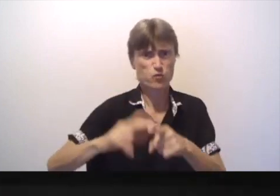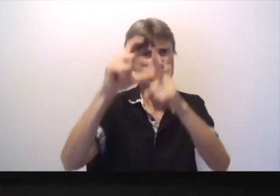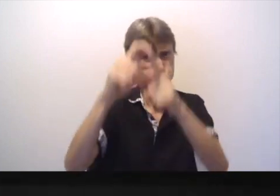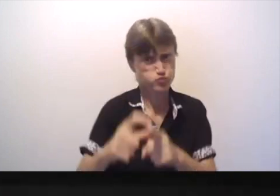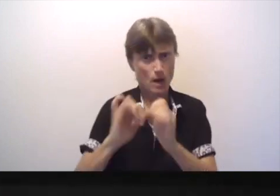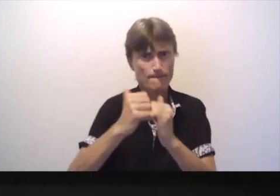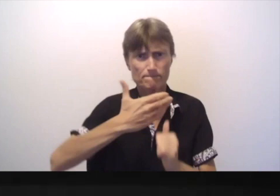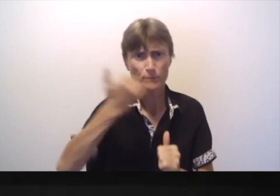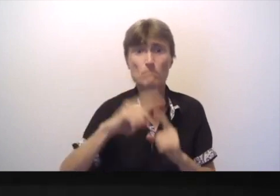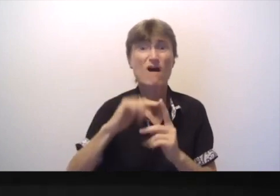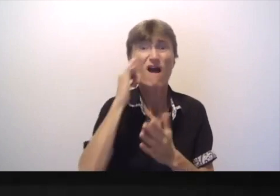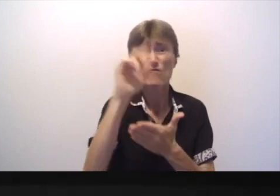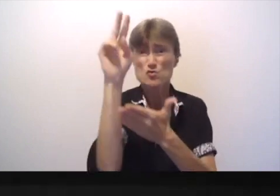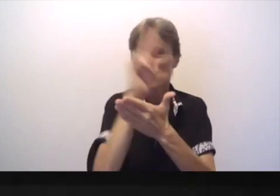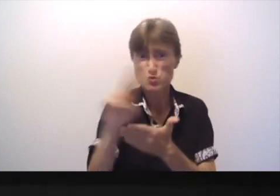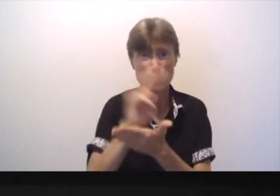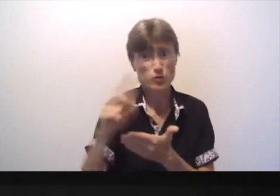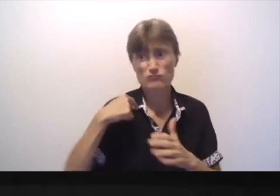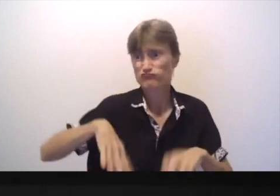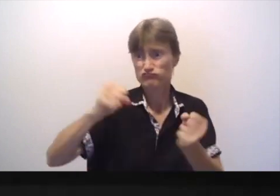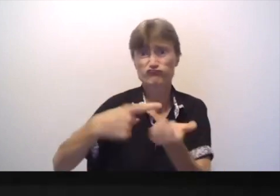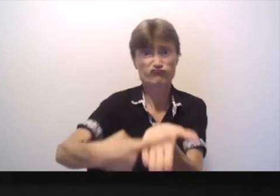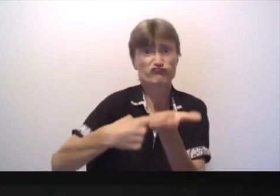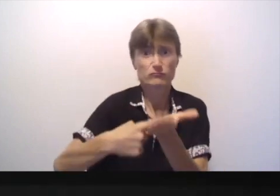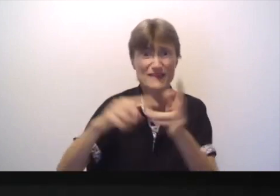theme and it really is about increasing the sector's understanding